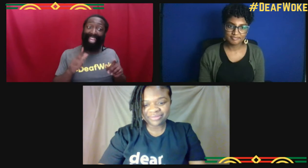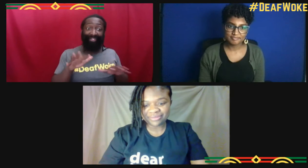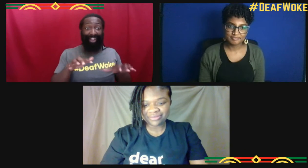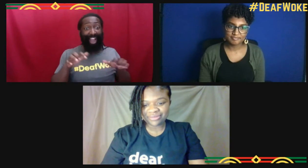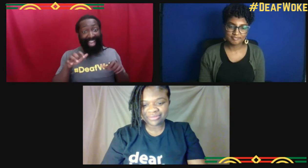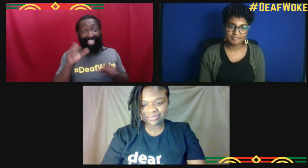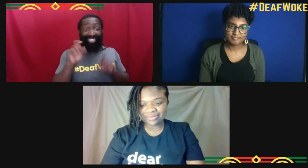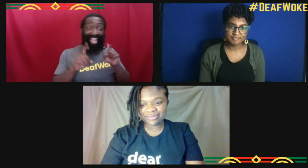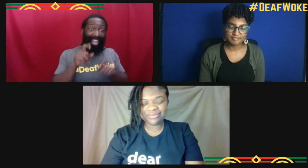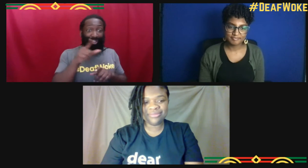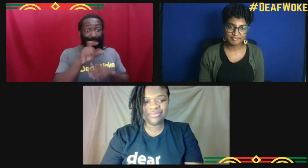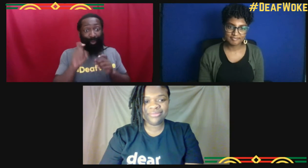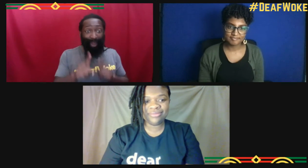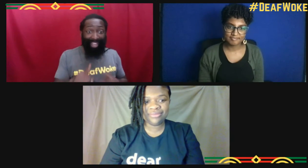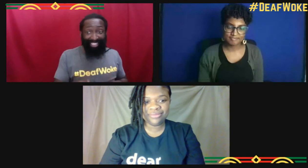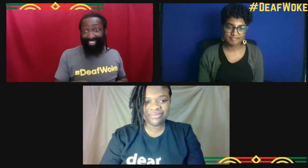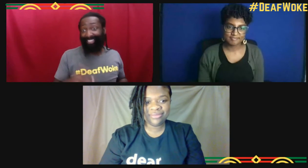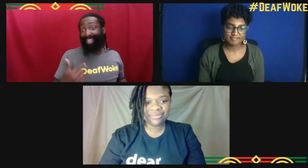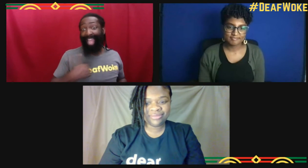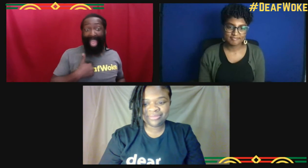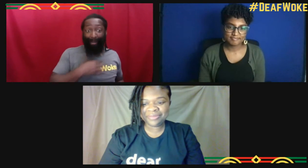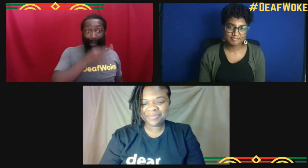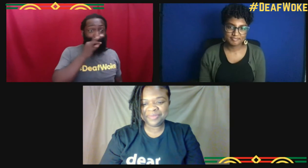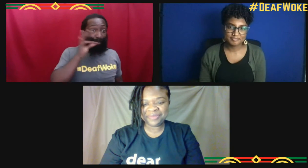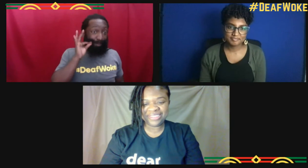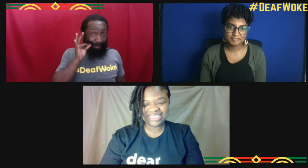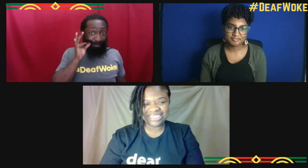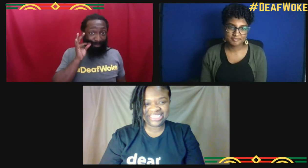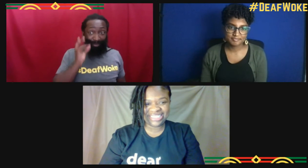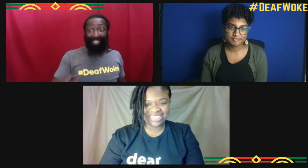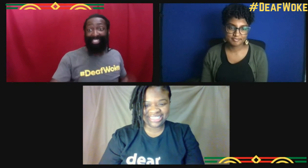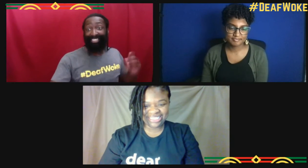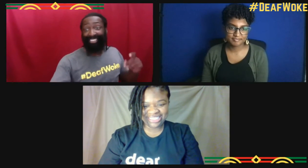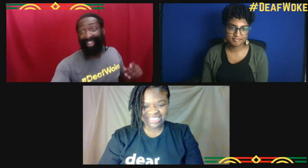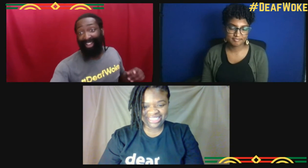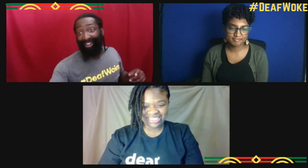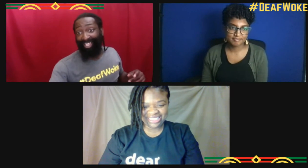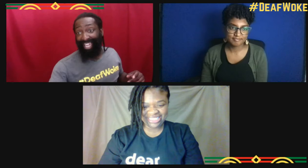I don't want to be greedy. So I wanna allow the audience to post some questions.